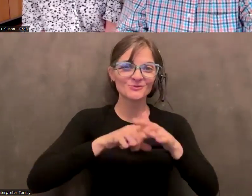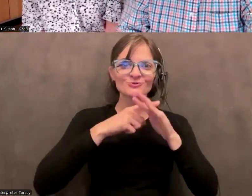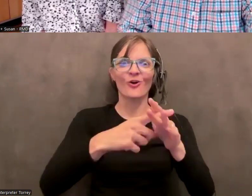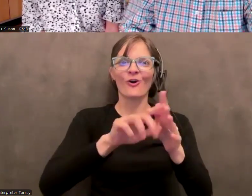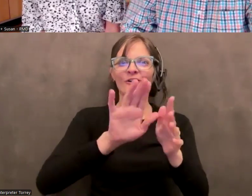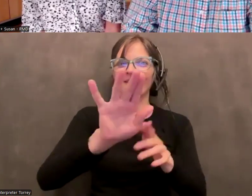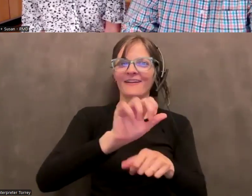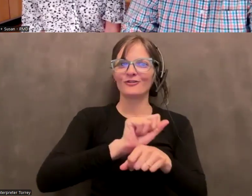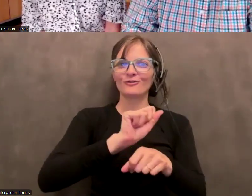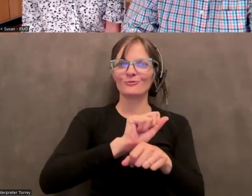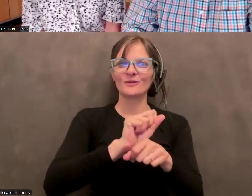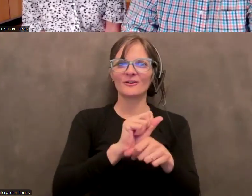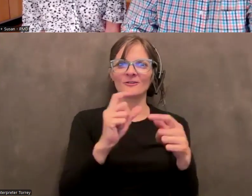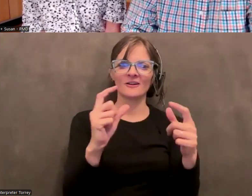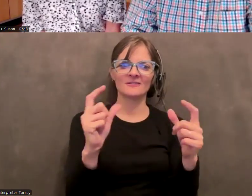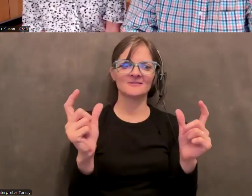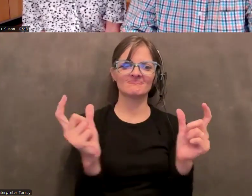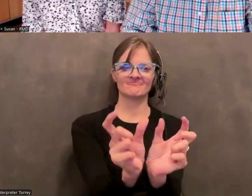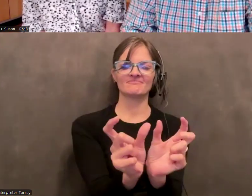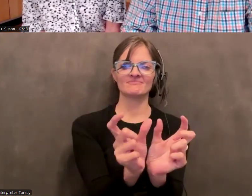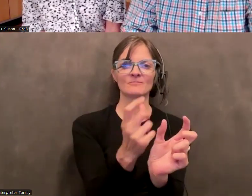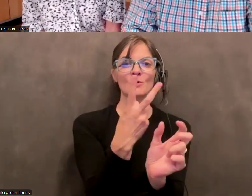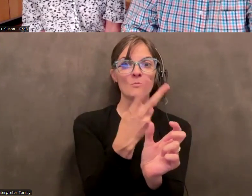because both of those programs need staff and resources.